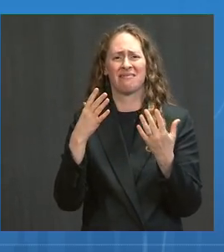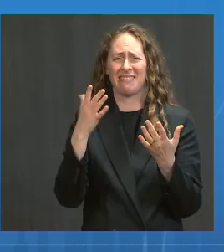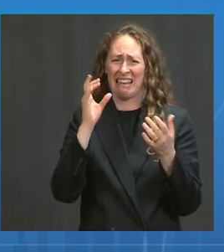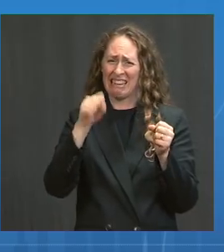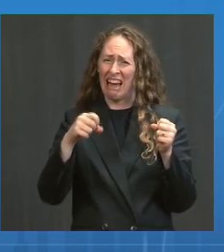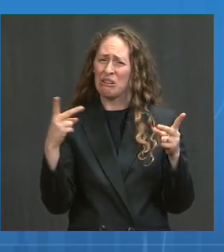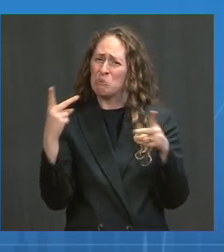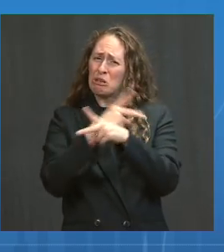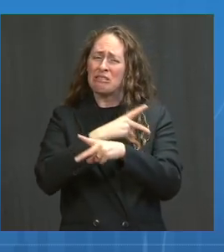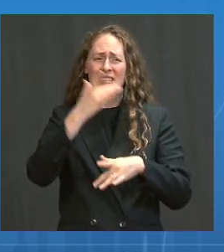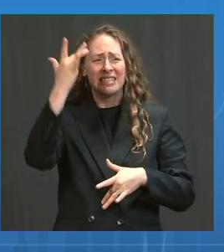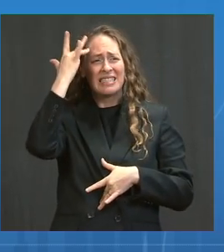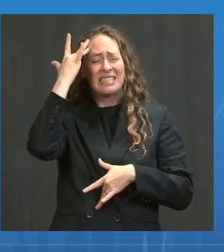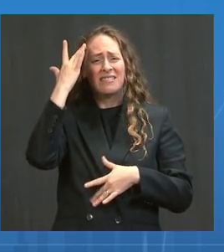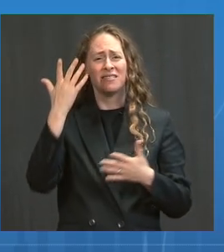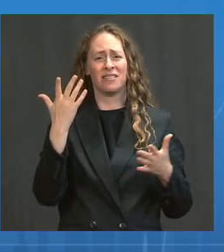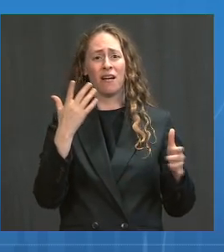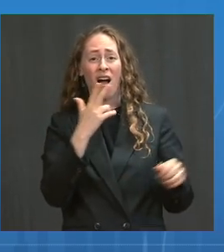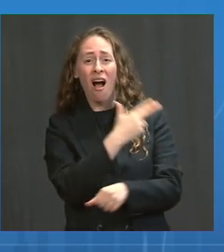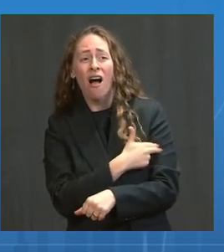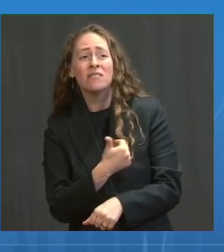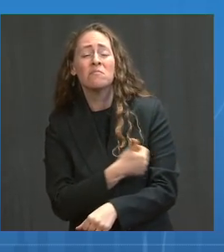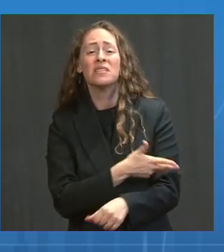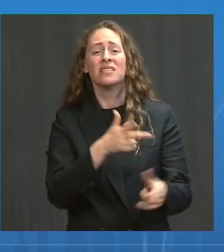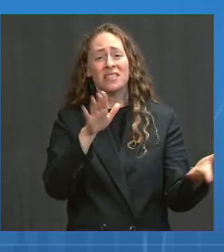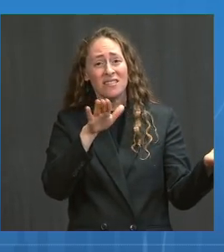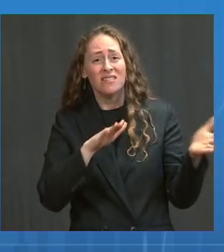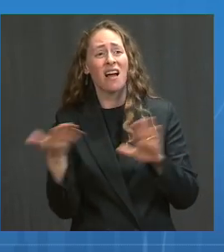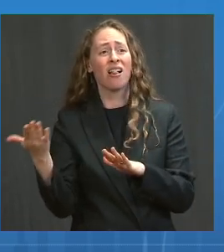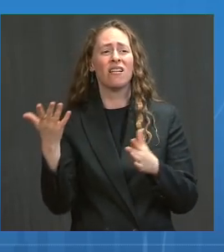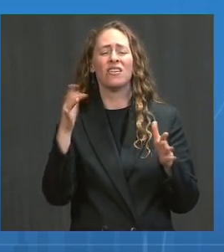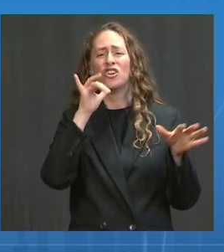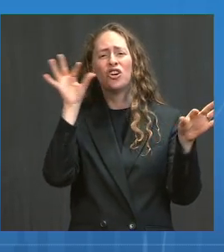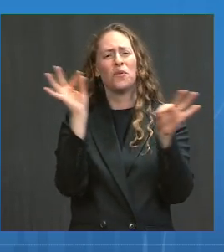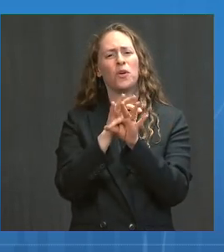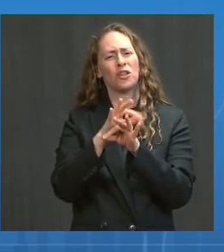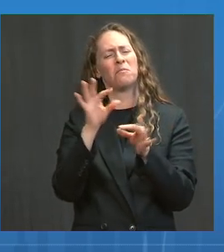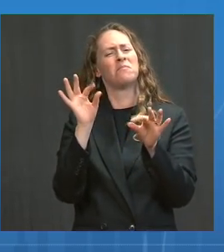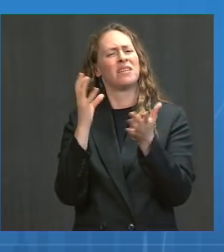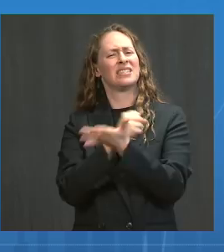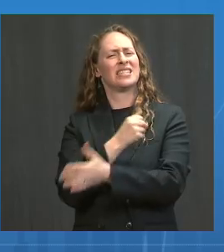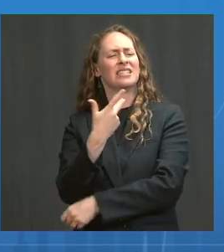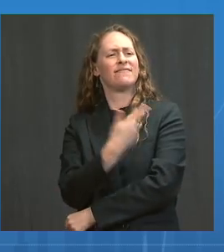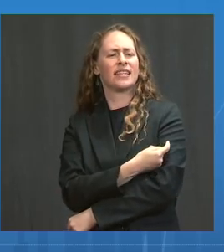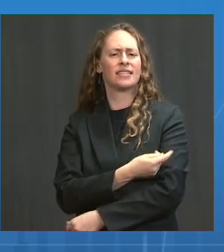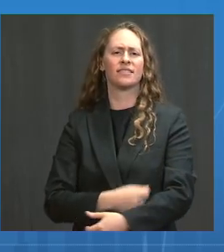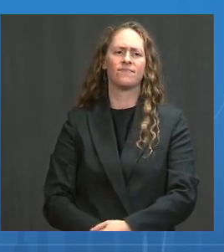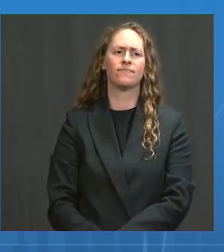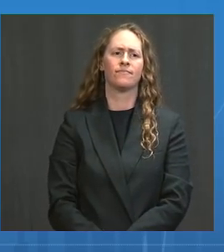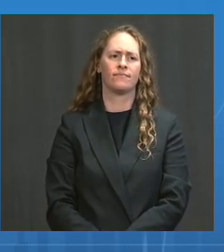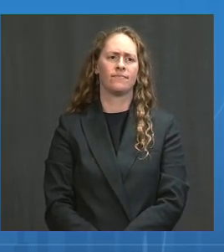hospitalizations, and deaths from COVID-19. Preliminary data from a collection of states